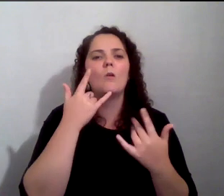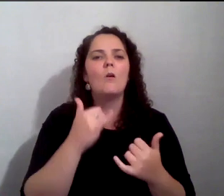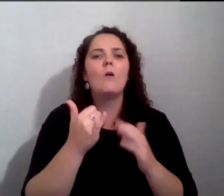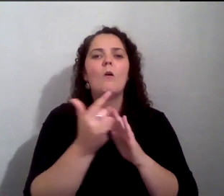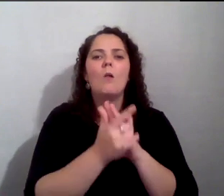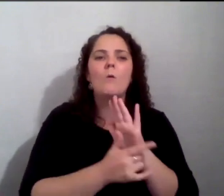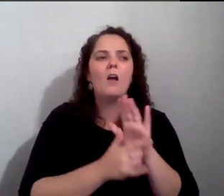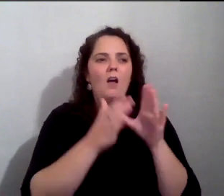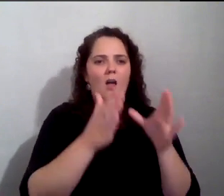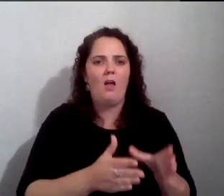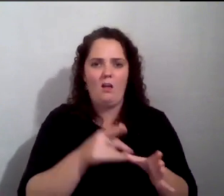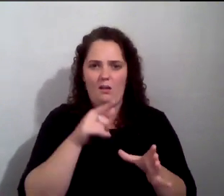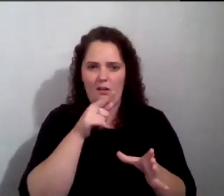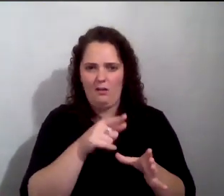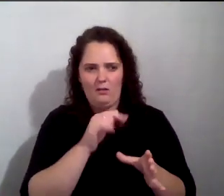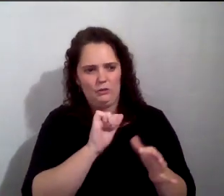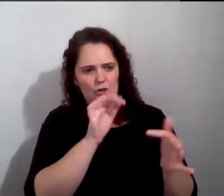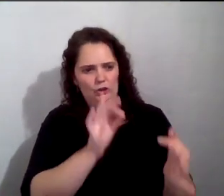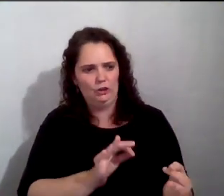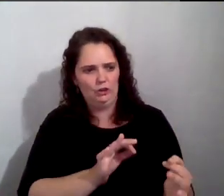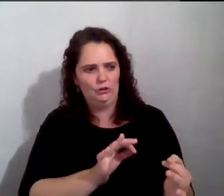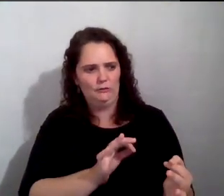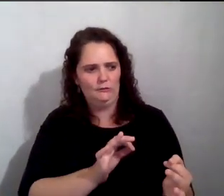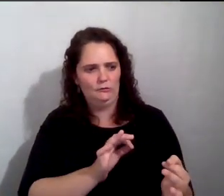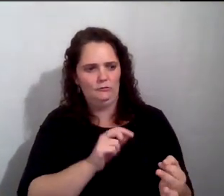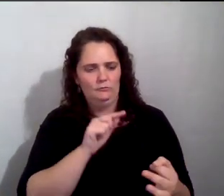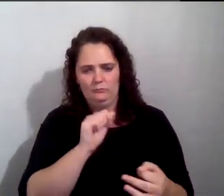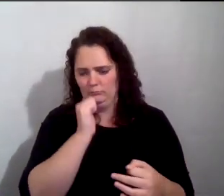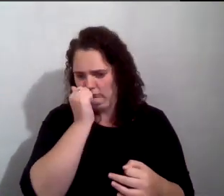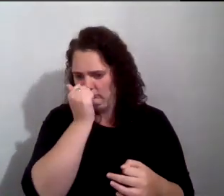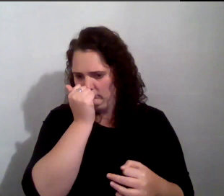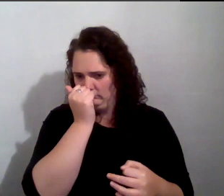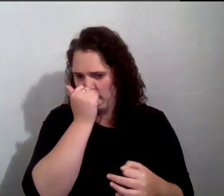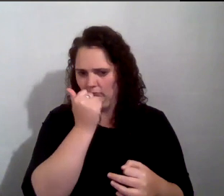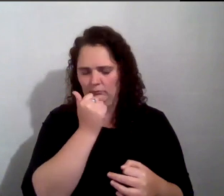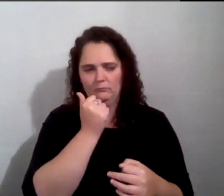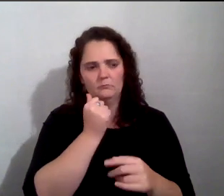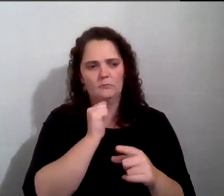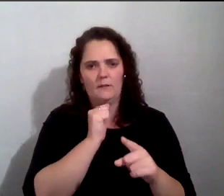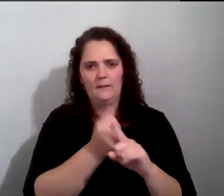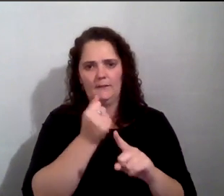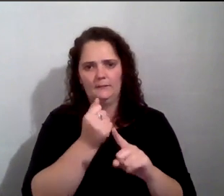lawmakers have minuscule but profound effects on the